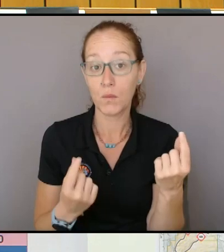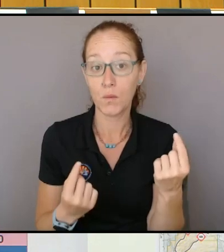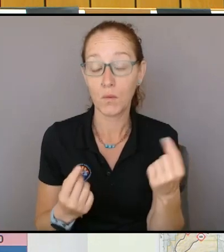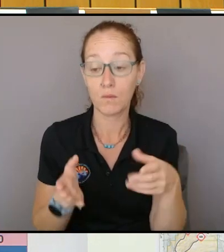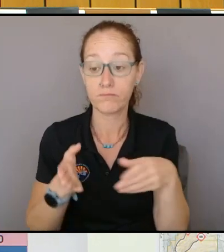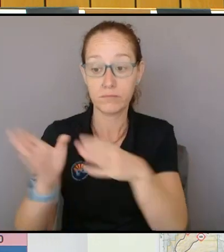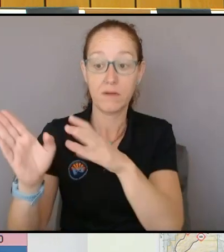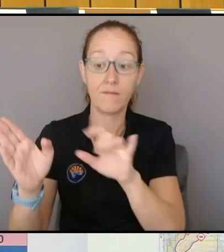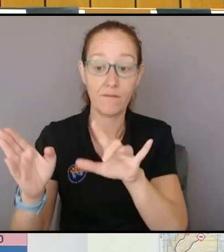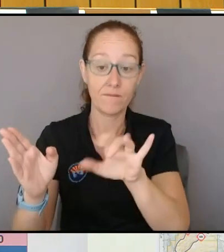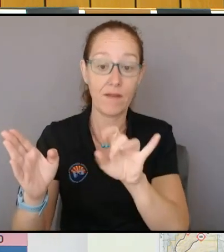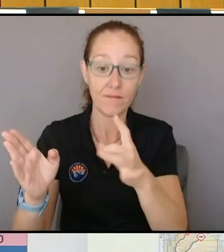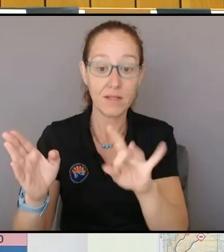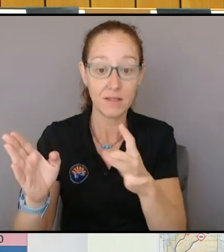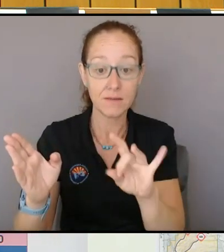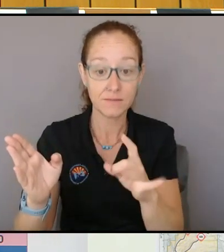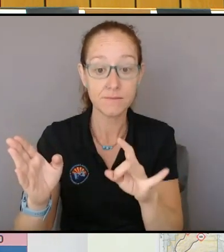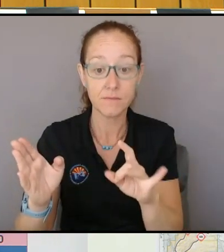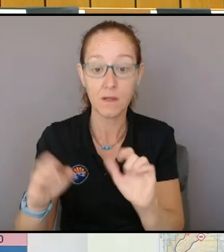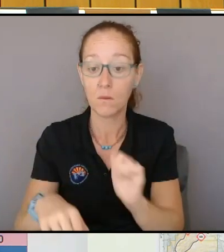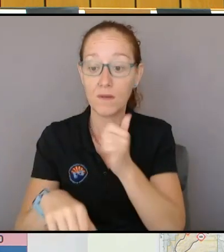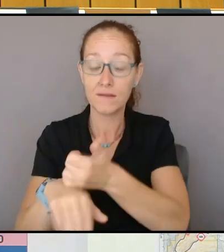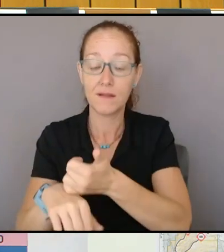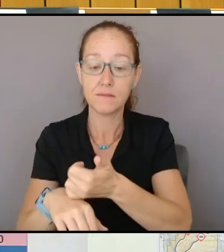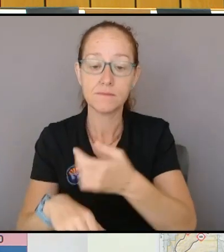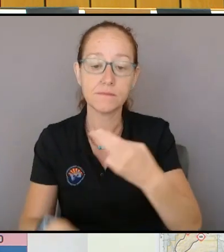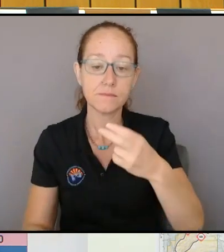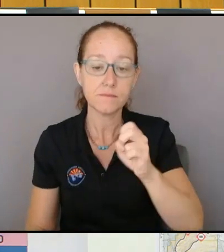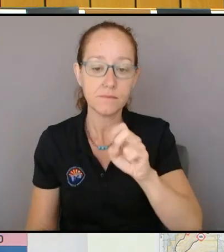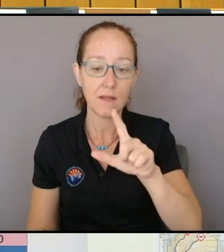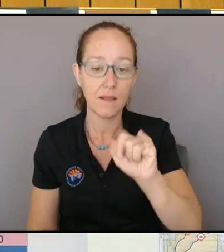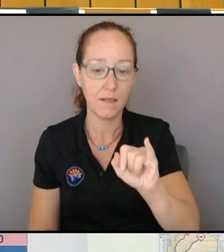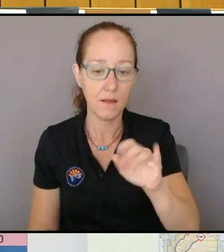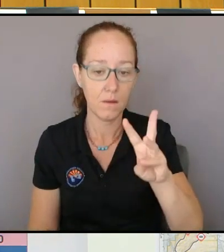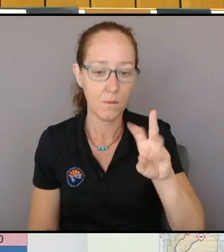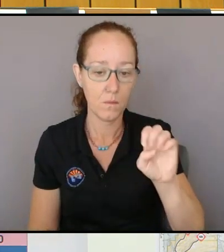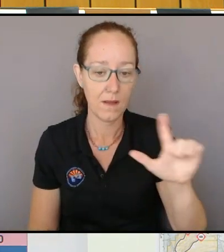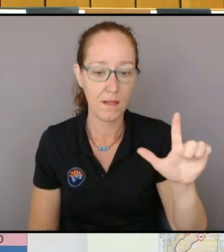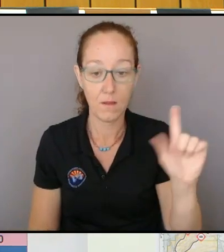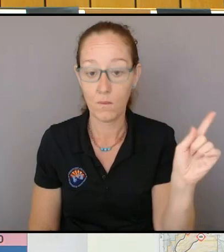established a heliwell at Sipapu. So, a heliwell is, you